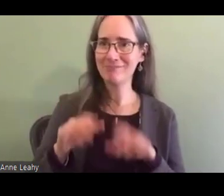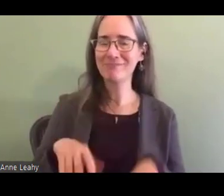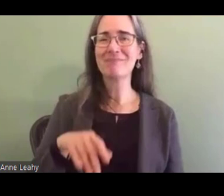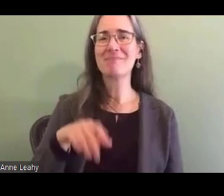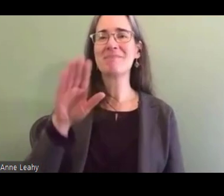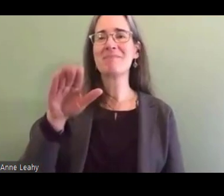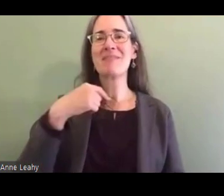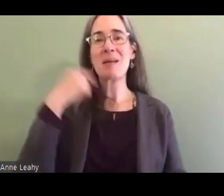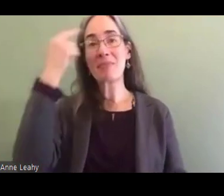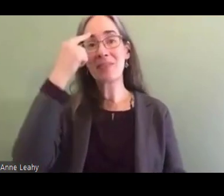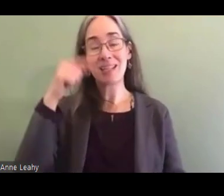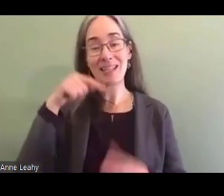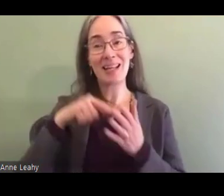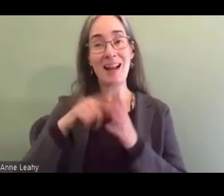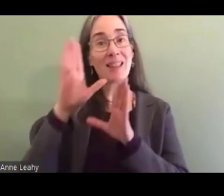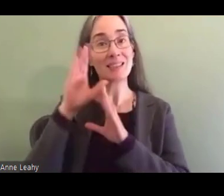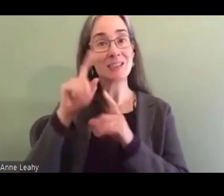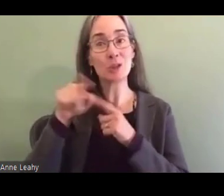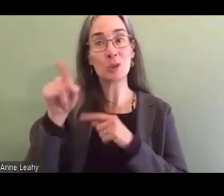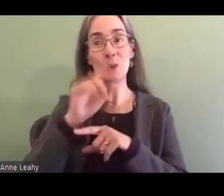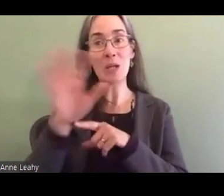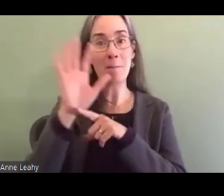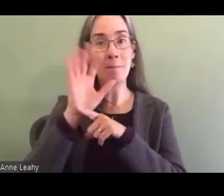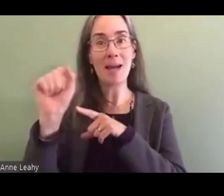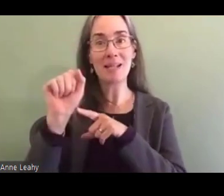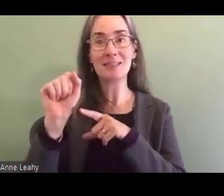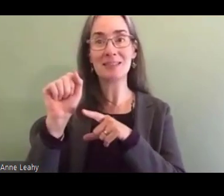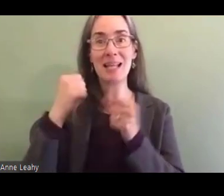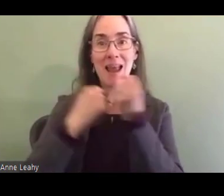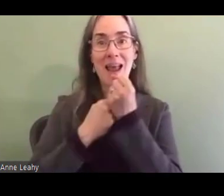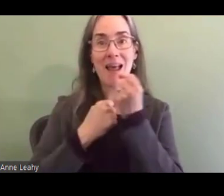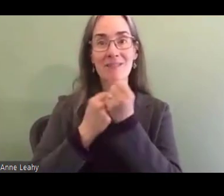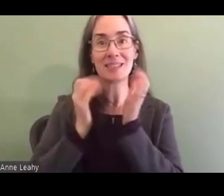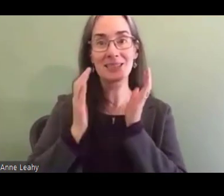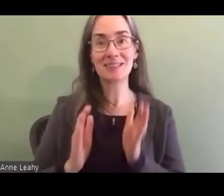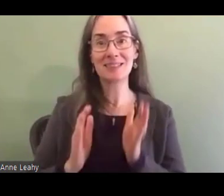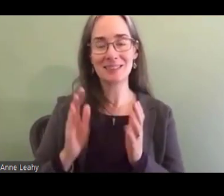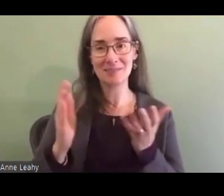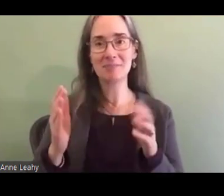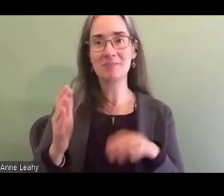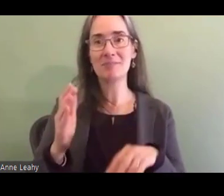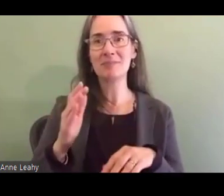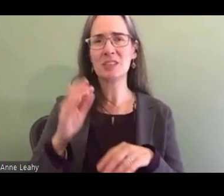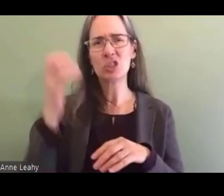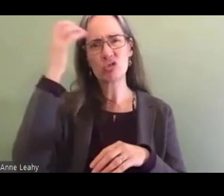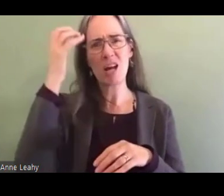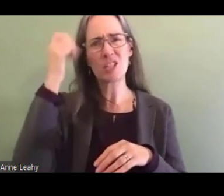And I am thinking in listening to you amazing advocates, and scratching my head.